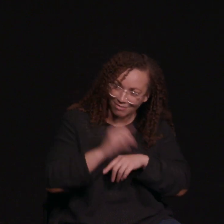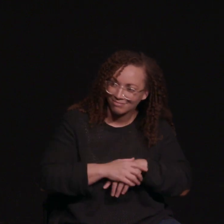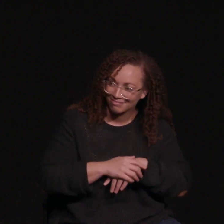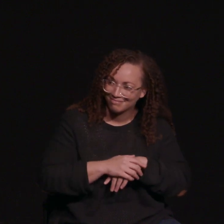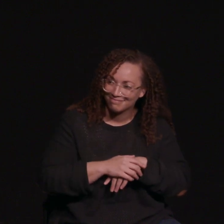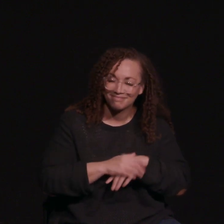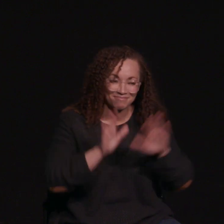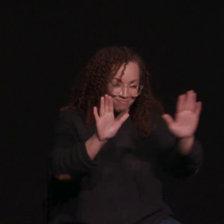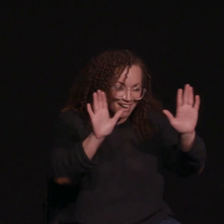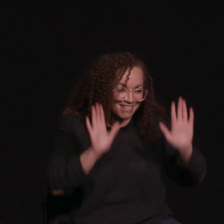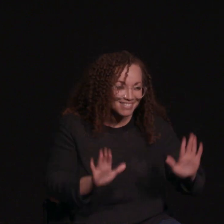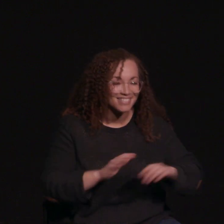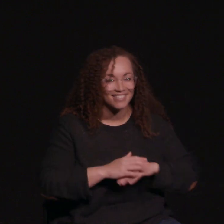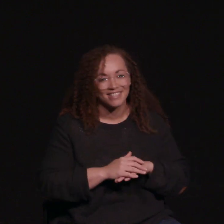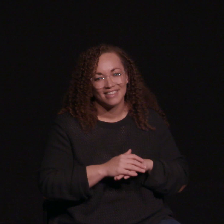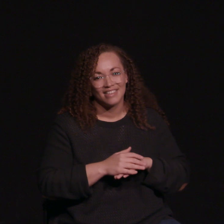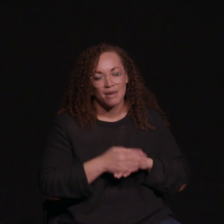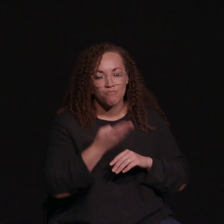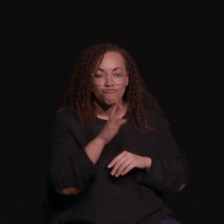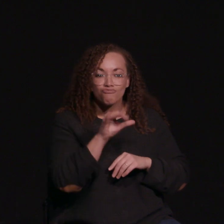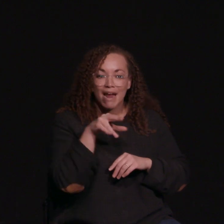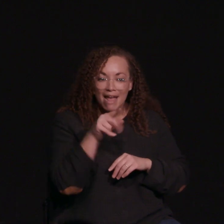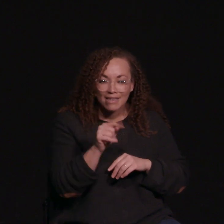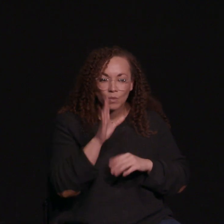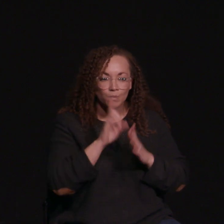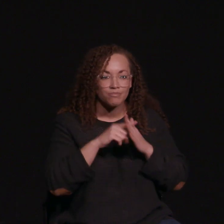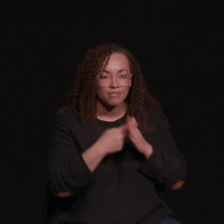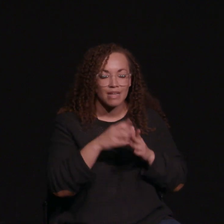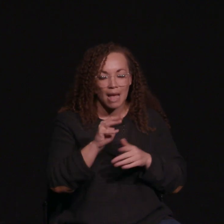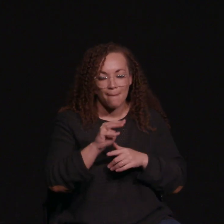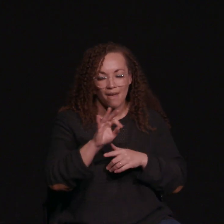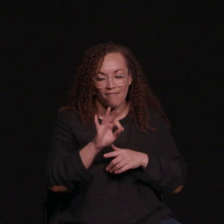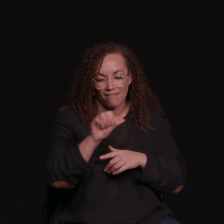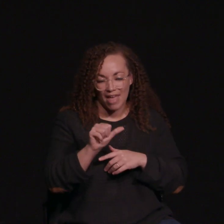Bryant will begin an MFA program in Art Practice here at UC